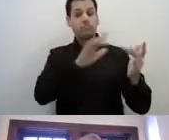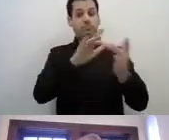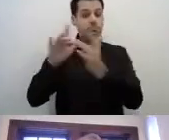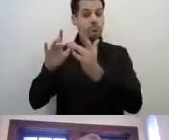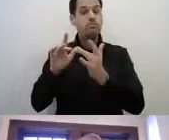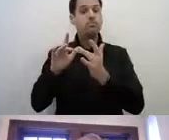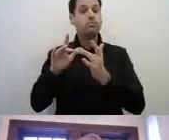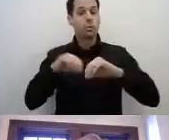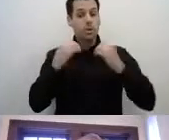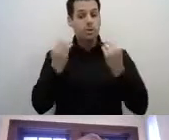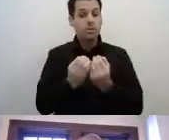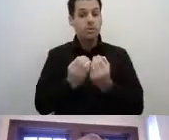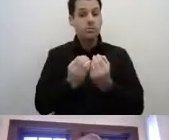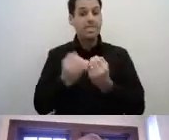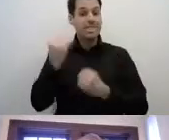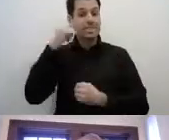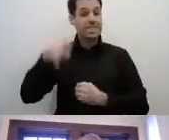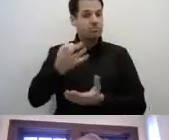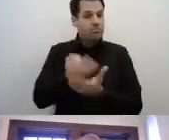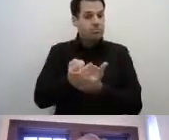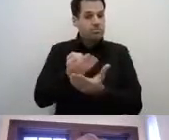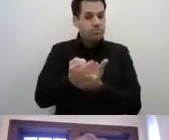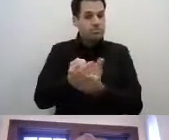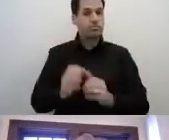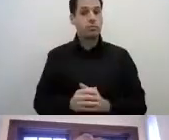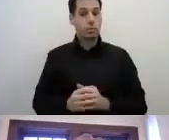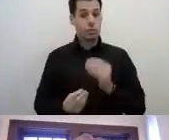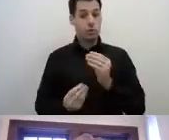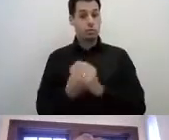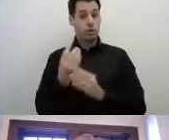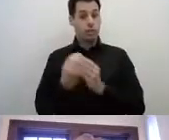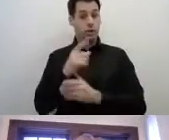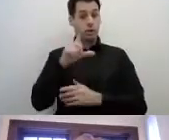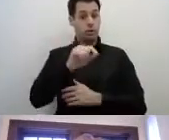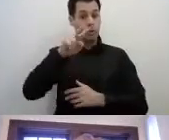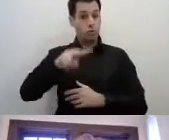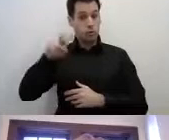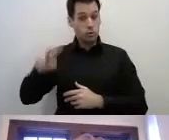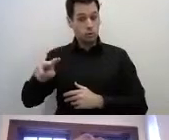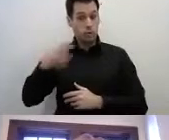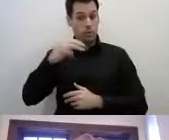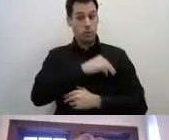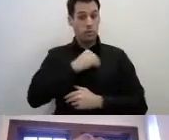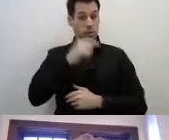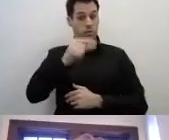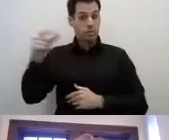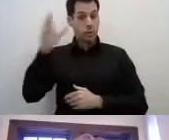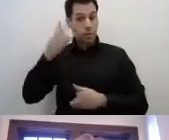resources beginning spring of 2022 the manitoba government will distribute grants of up to 50